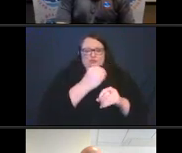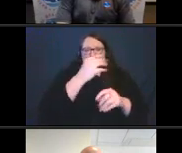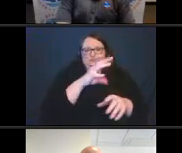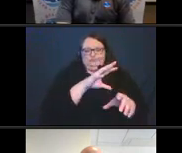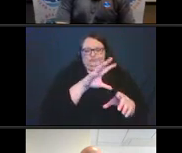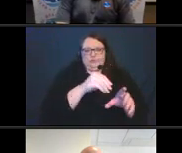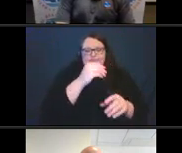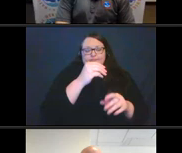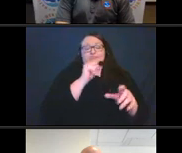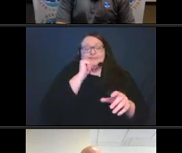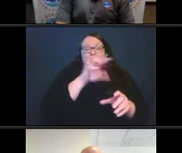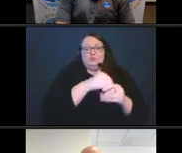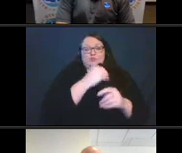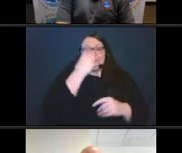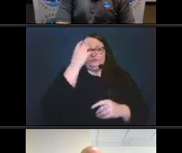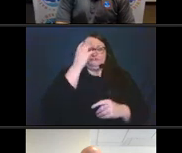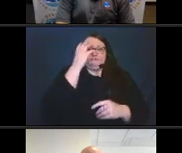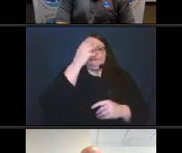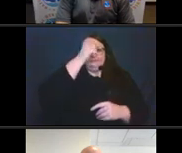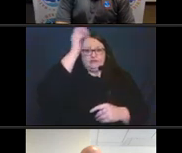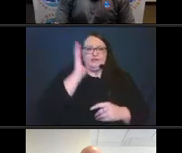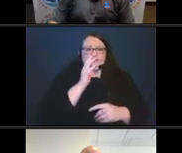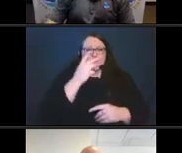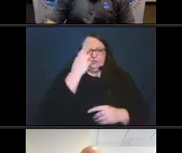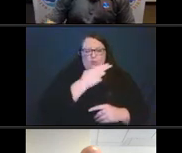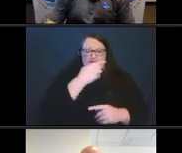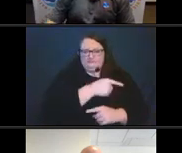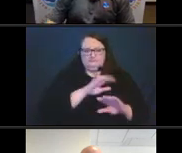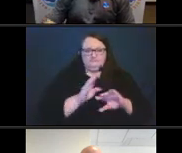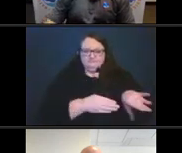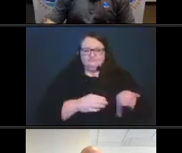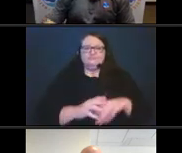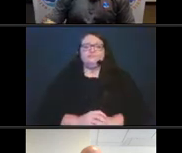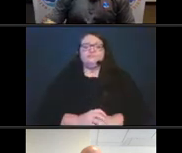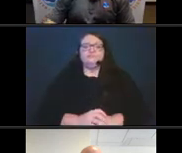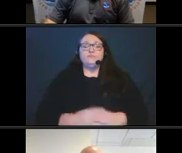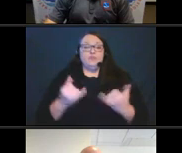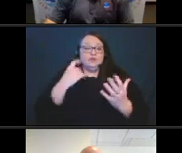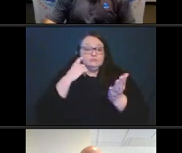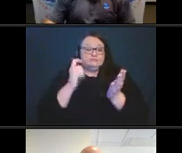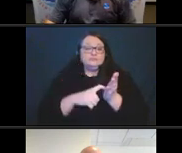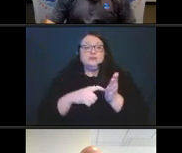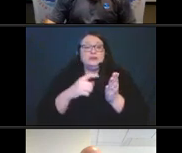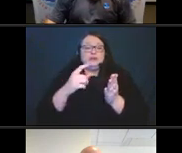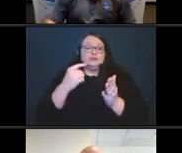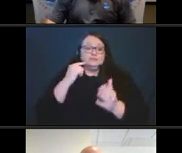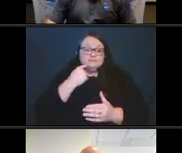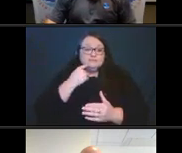dangers of heat. Extreme heat is the leading weather related killer in the United States and